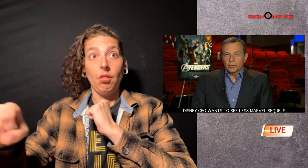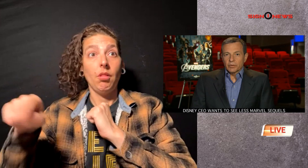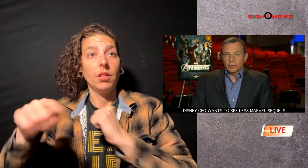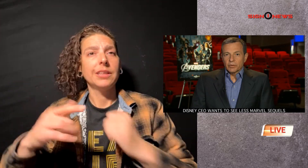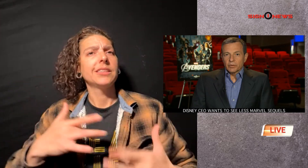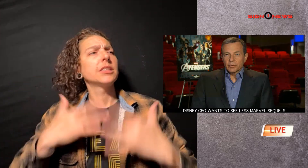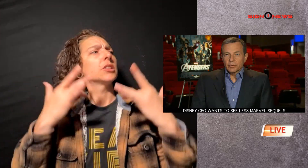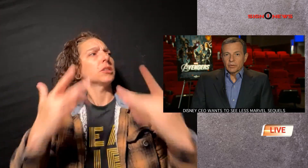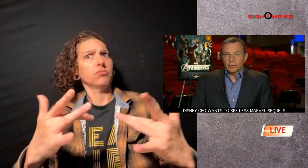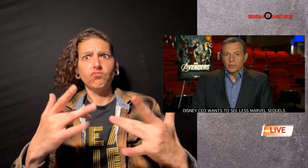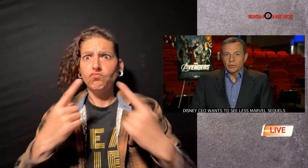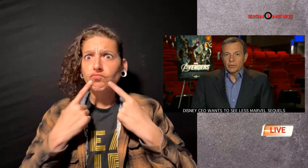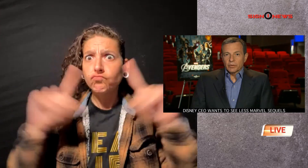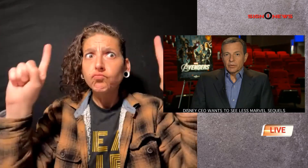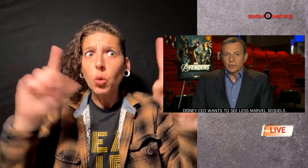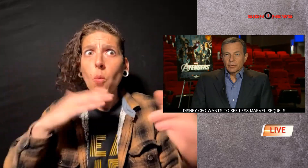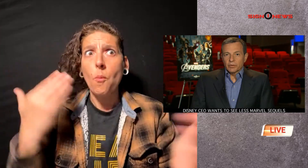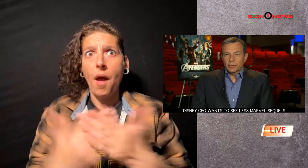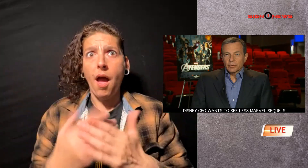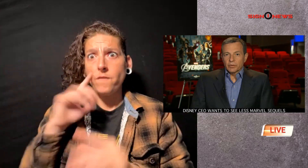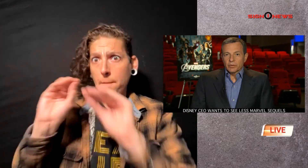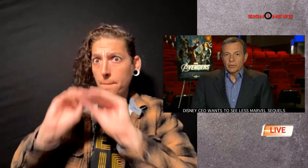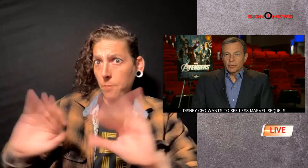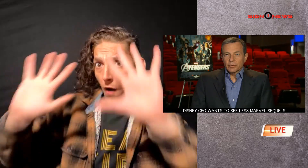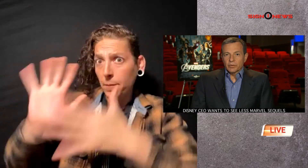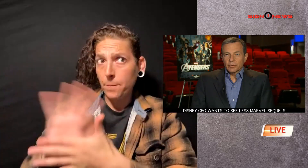he says sequels typically work well for Marvel movies